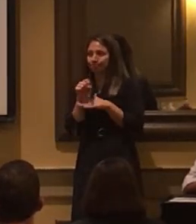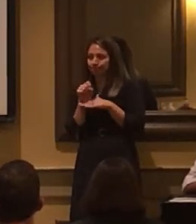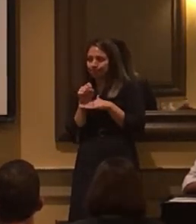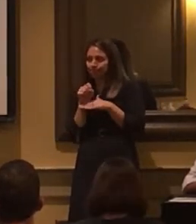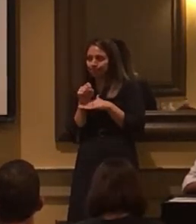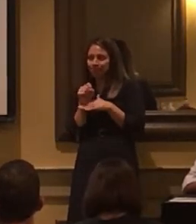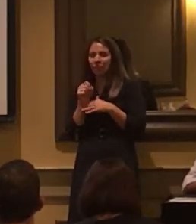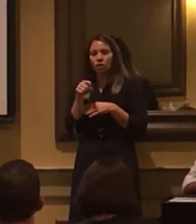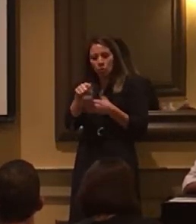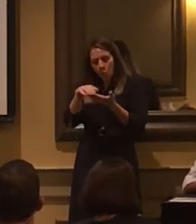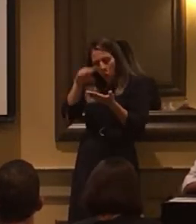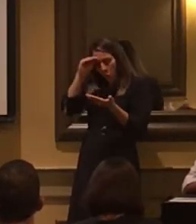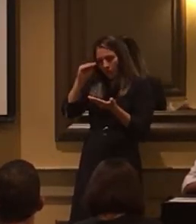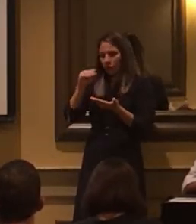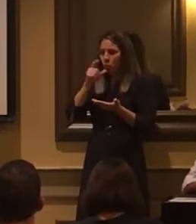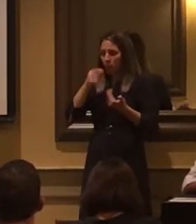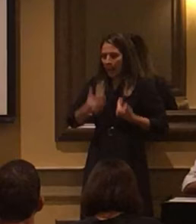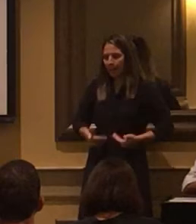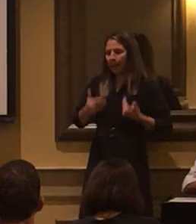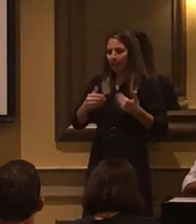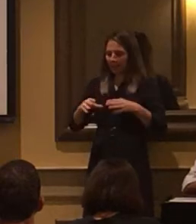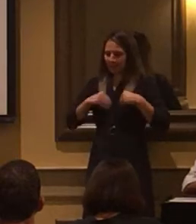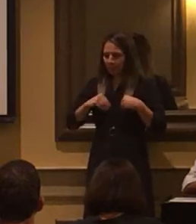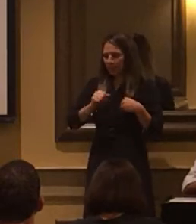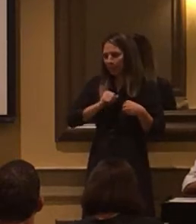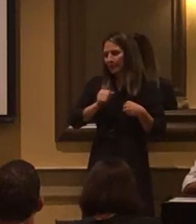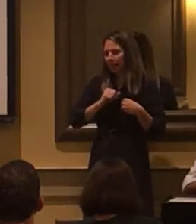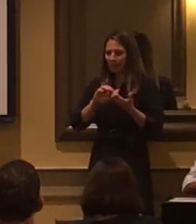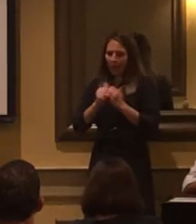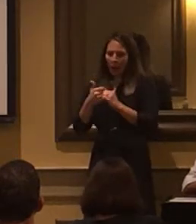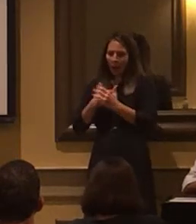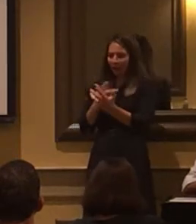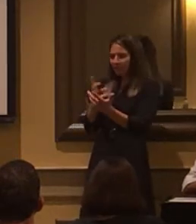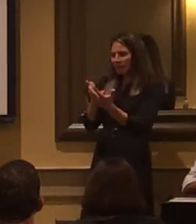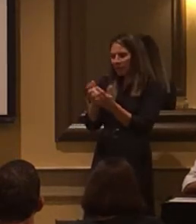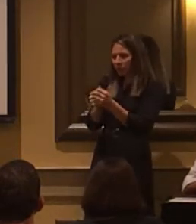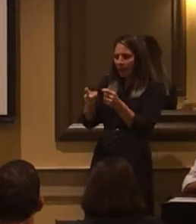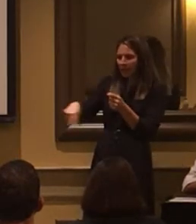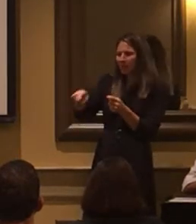knowing how you fit in and all of that. Right? So, what do we tell our kids now?